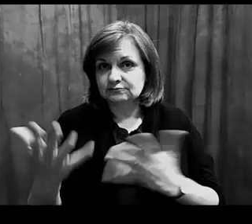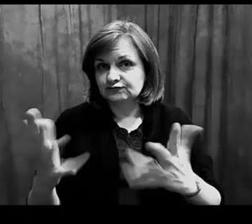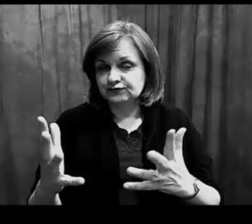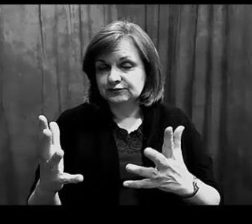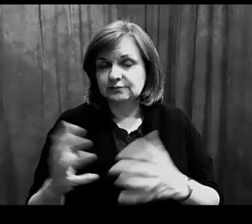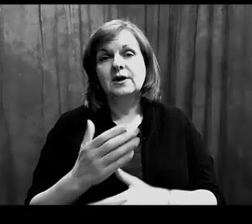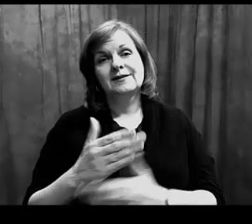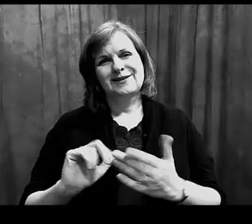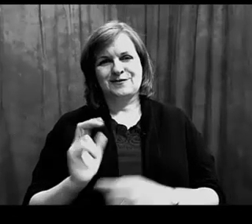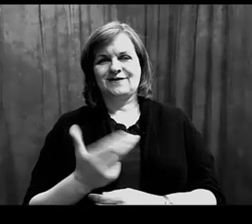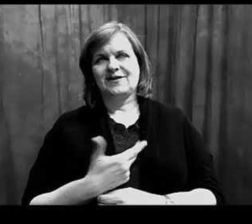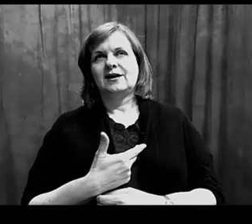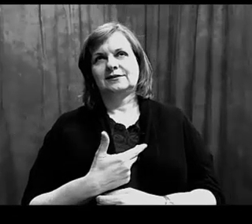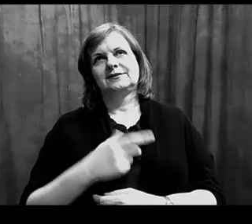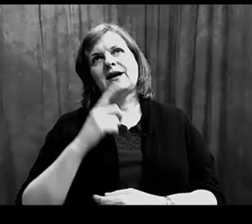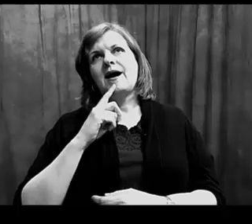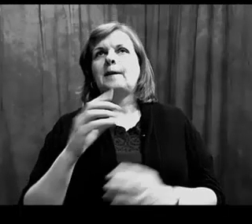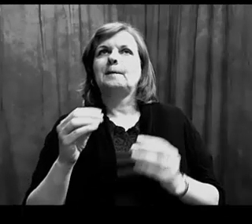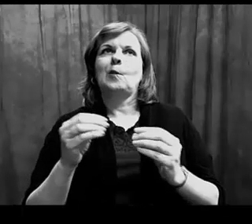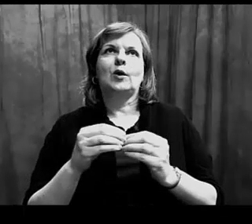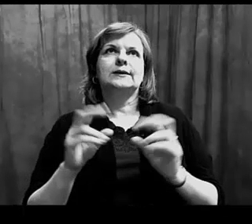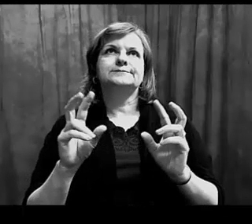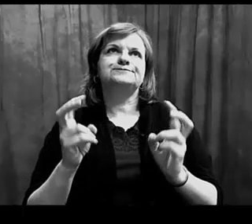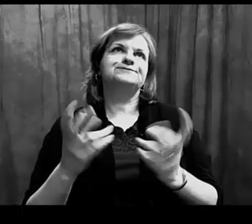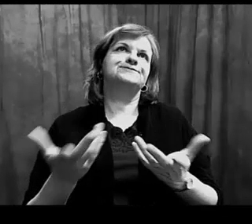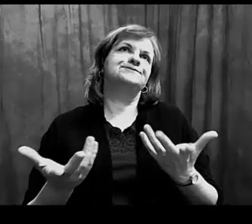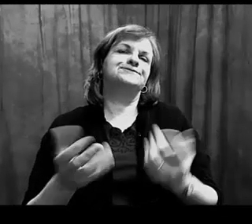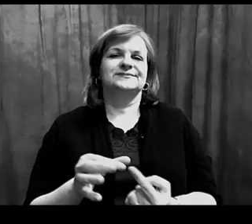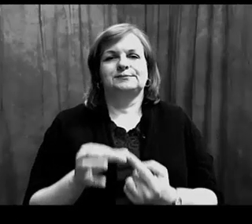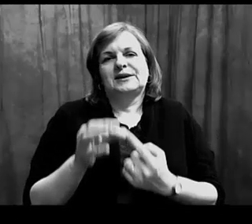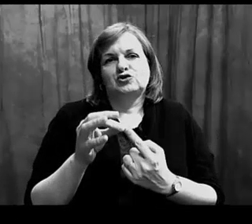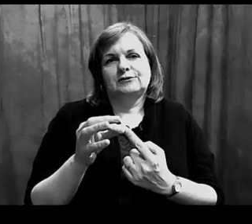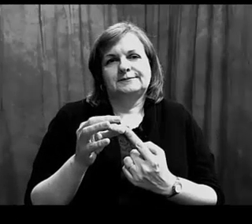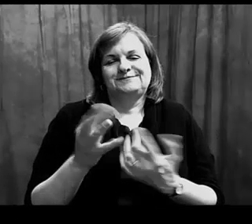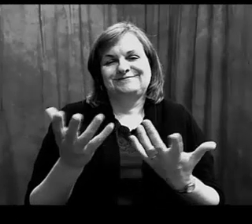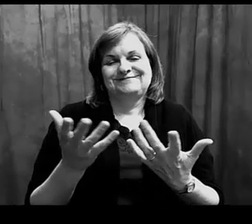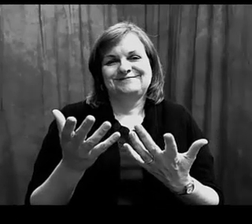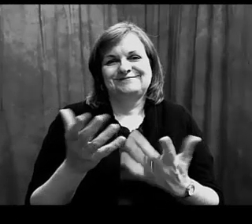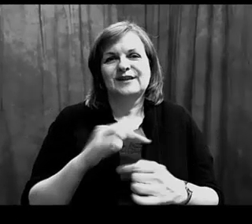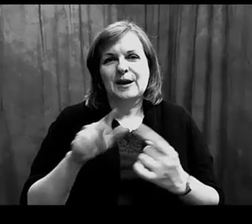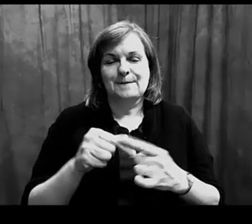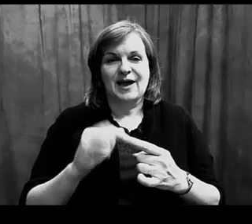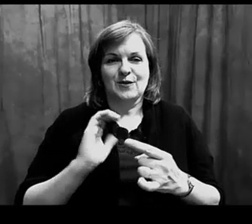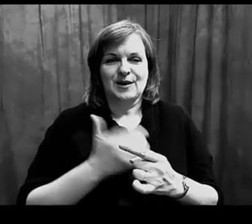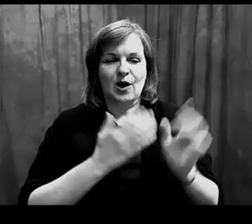bathroom or your closet are organized -- now some of us are much more of